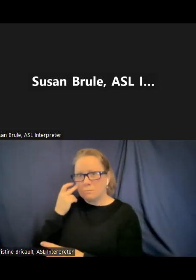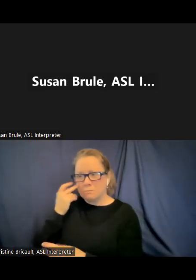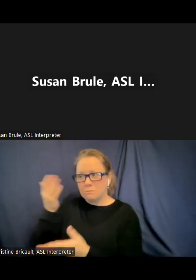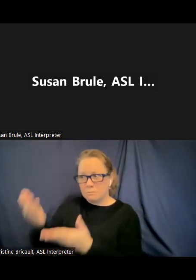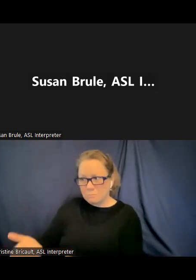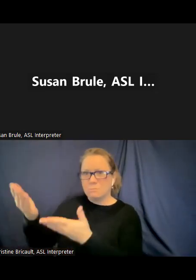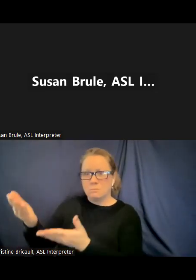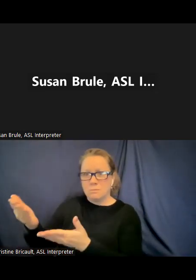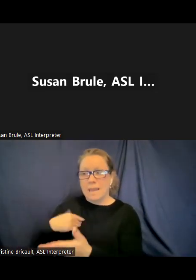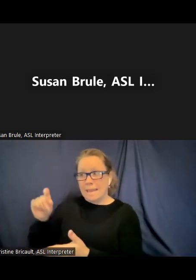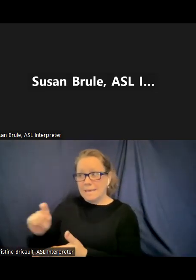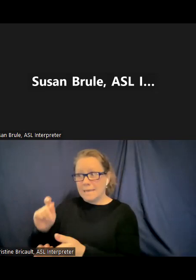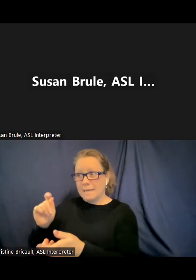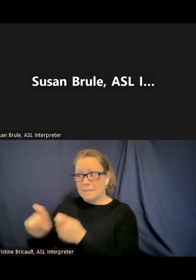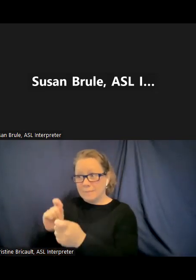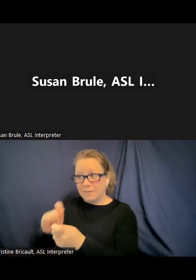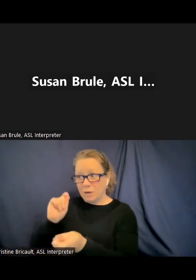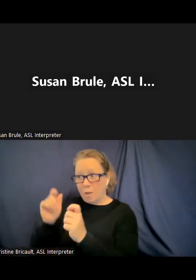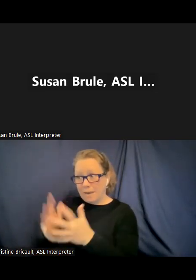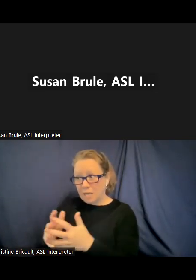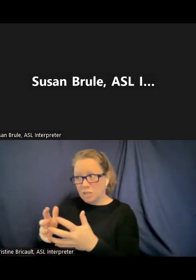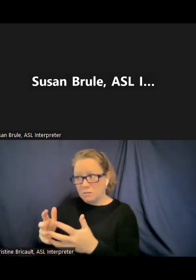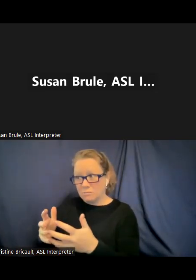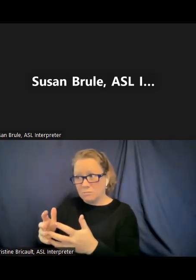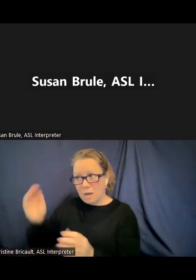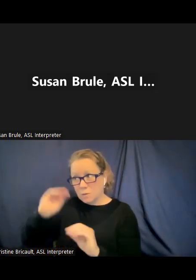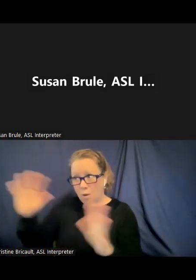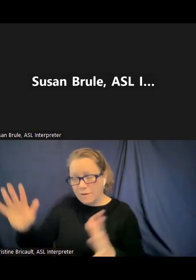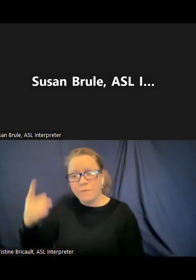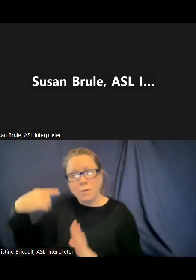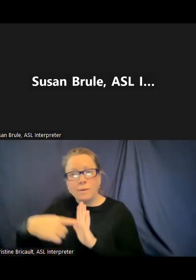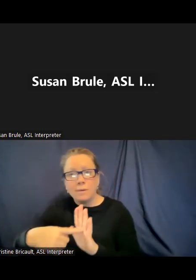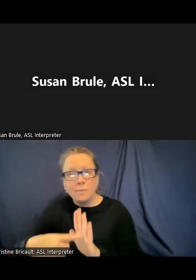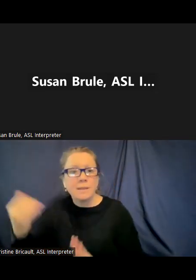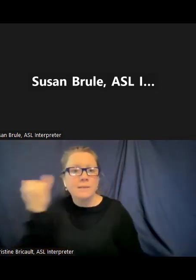particular accommodation is obvious, and so, say, an employee presents